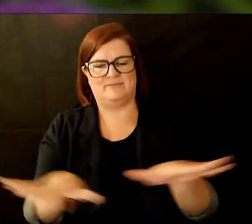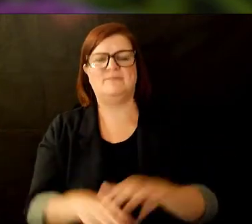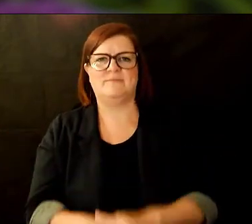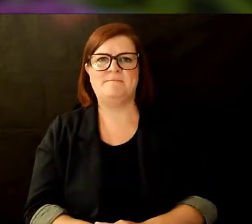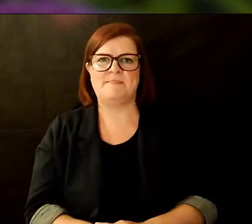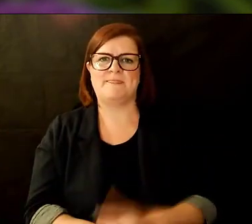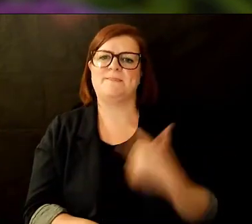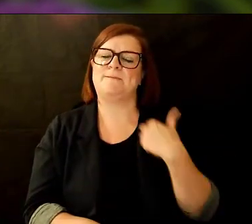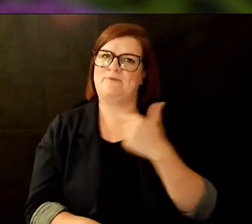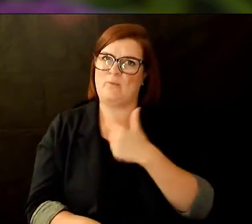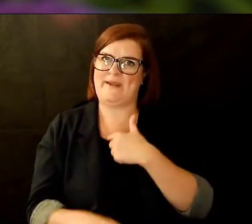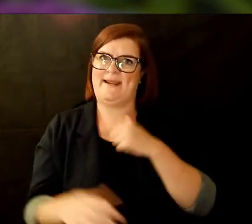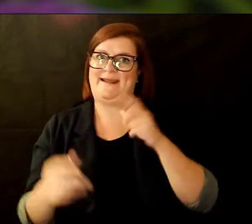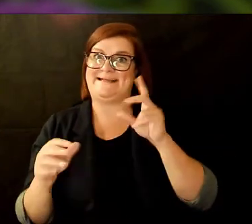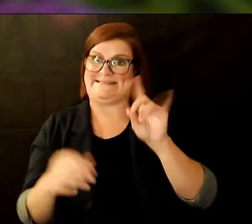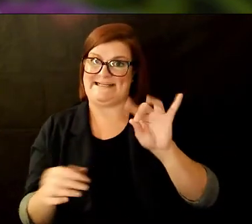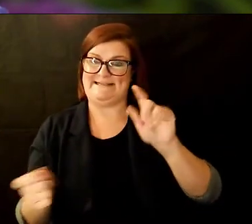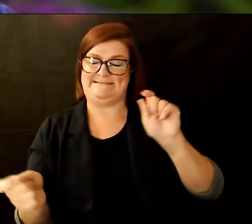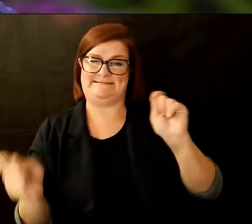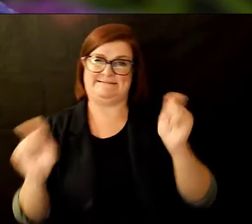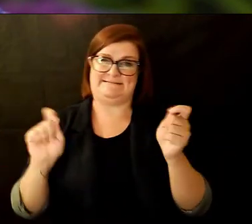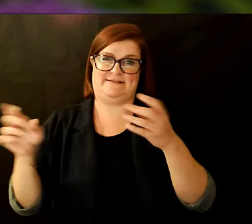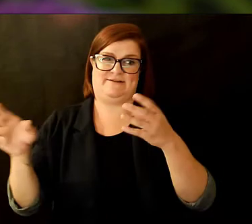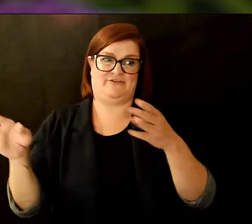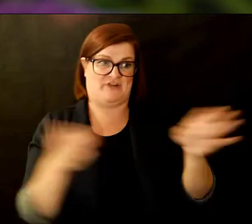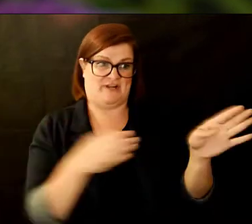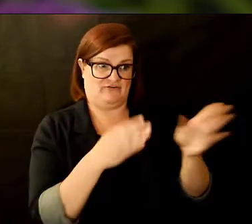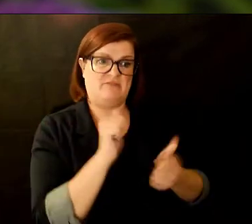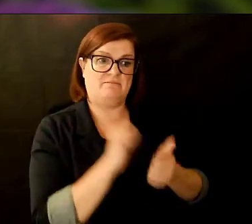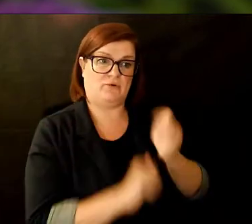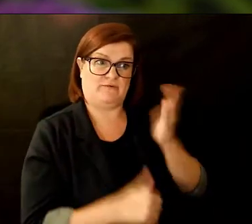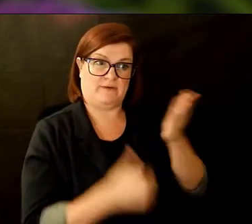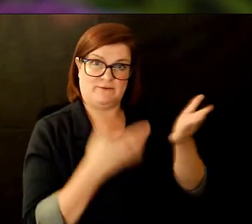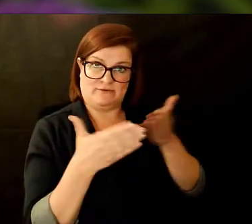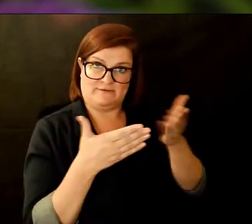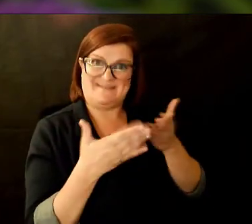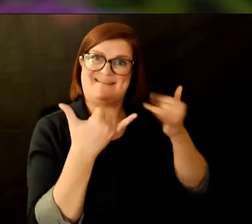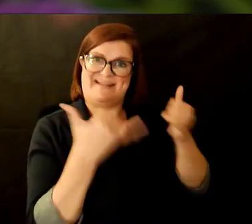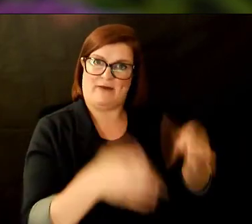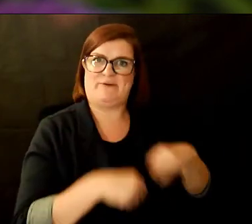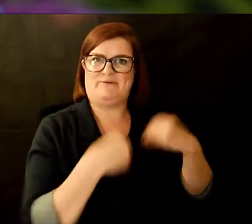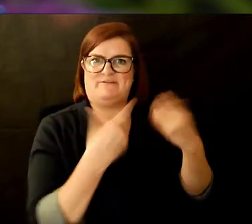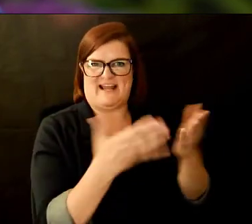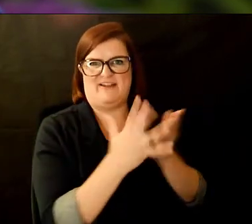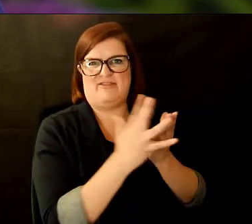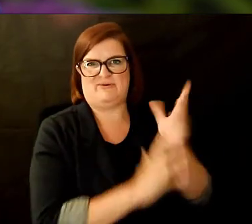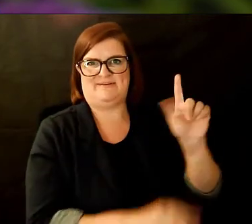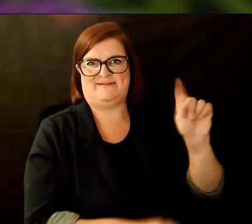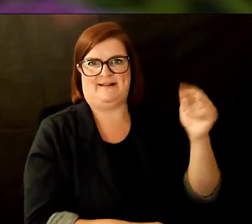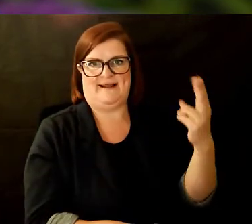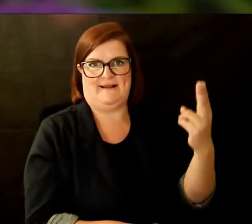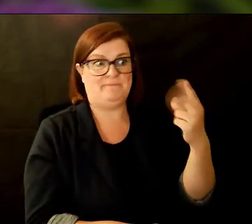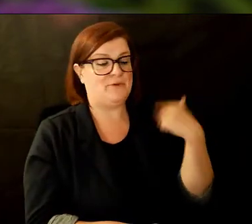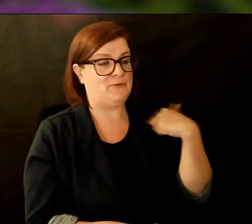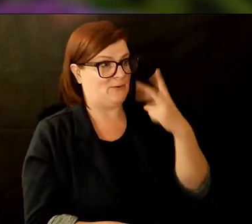So we made the big pivot and we shifted most of our services to telehealth. So we're seeing people on screen like you're